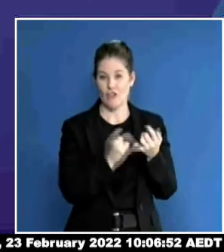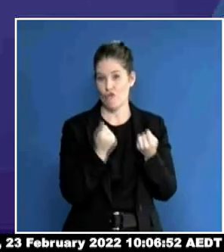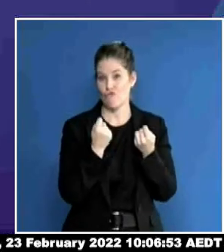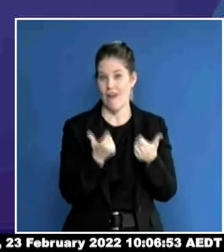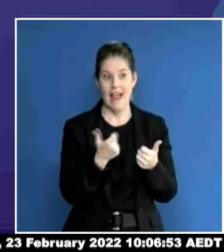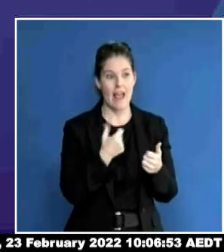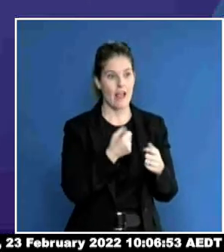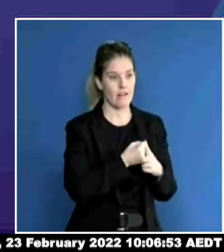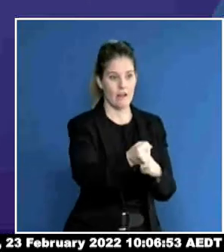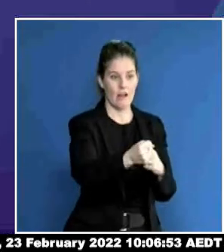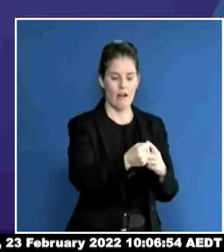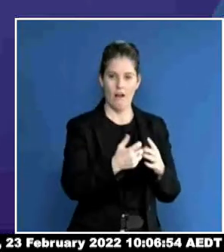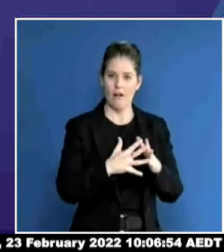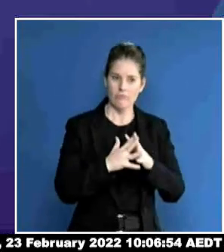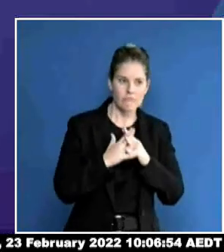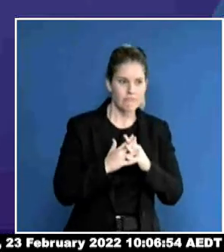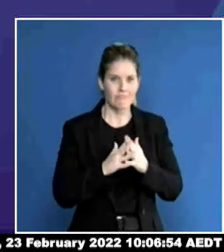This hearing will examine the DES system more closely.